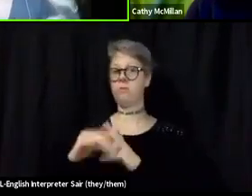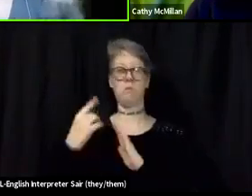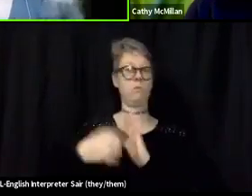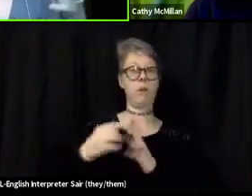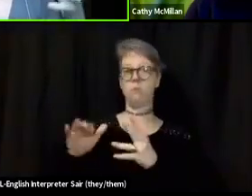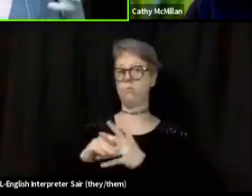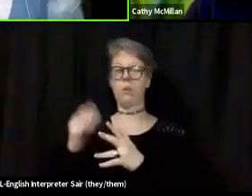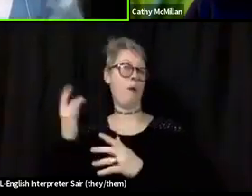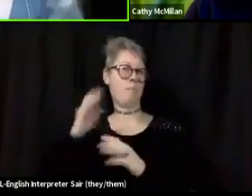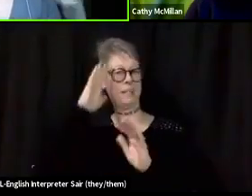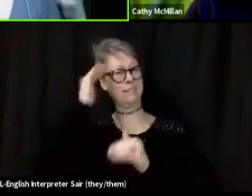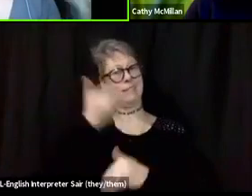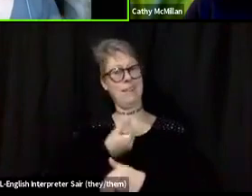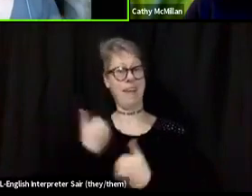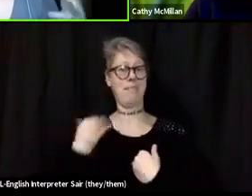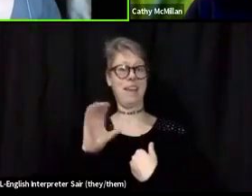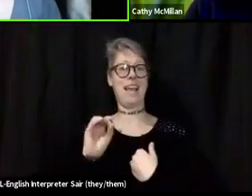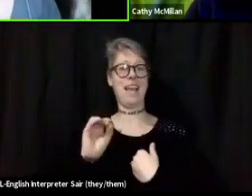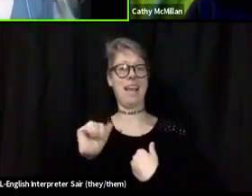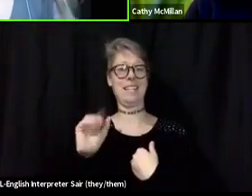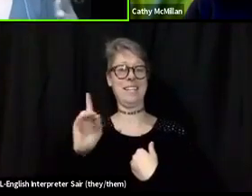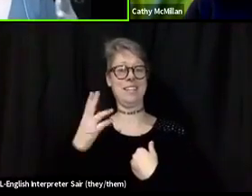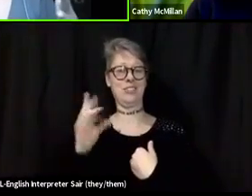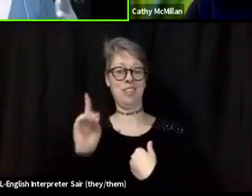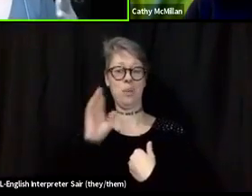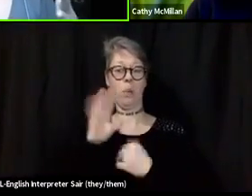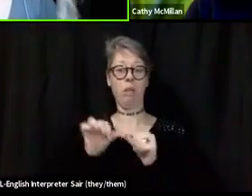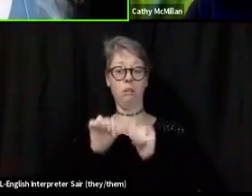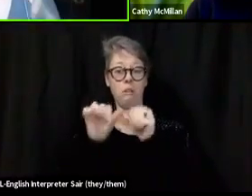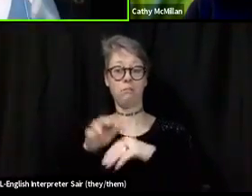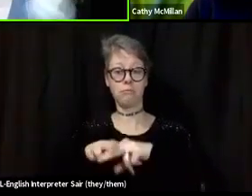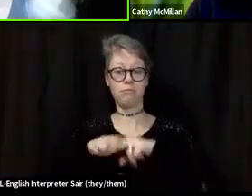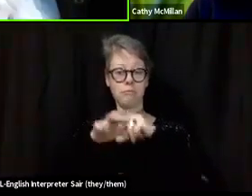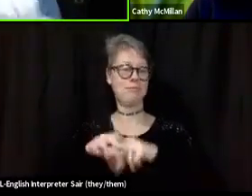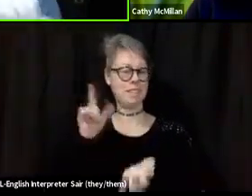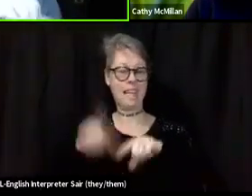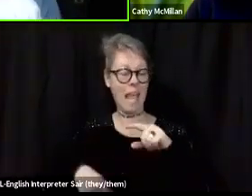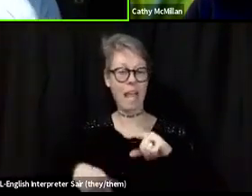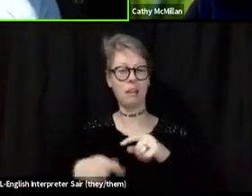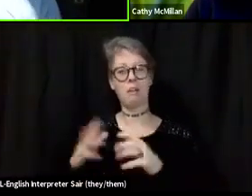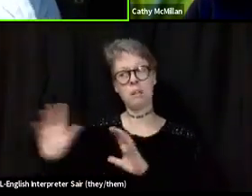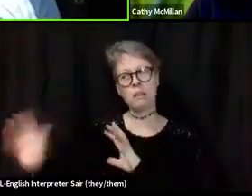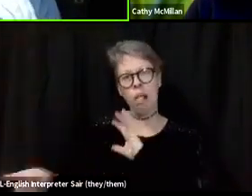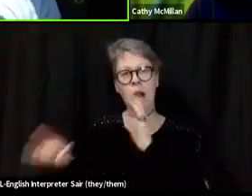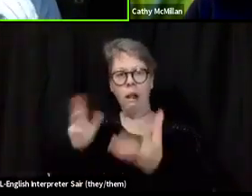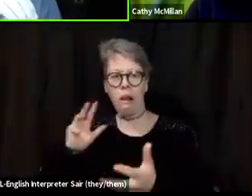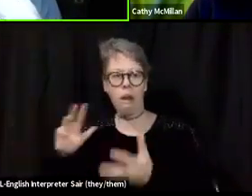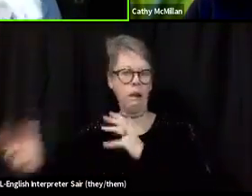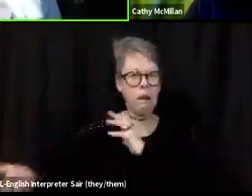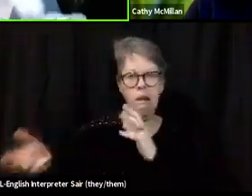we did one hour chunks, with we did one hour chunks, with my son because. se you know he has a change se you know he hasn't he and he's not going to sit down and use very hard to get there